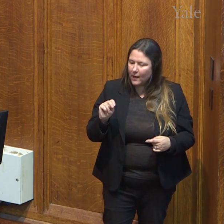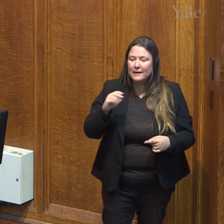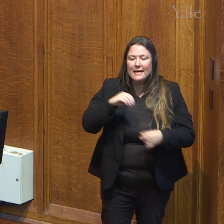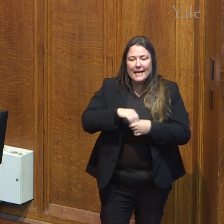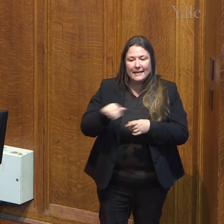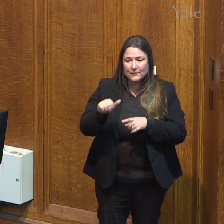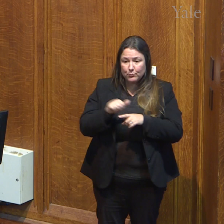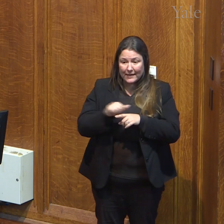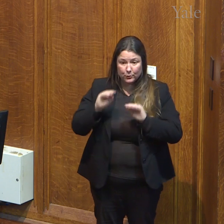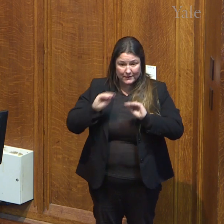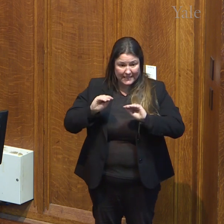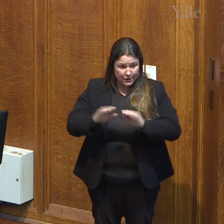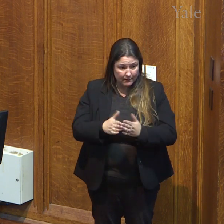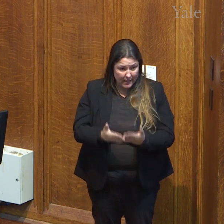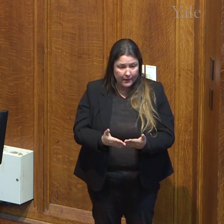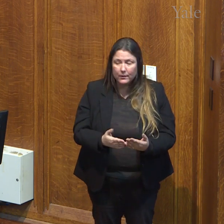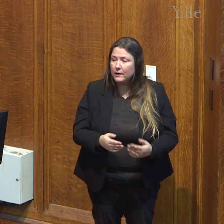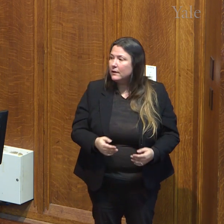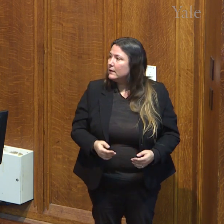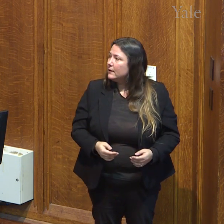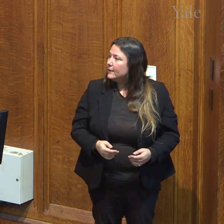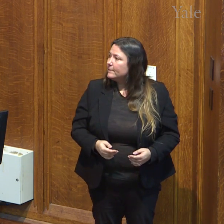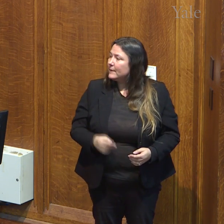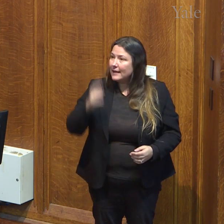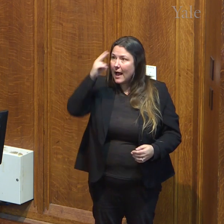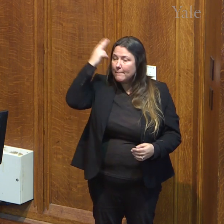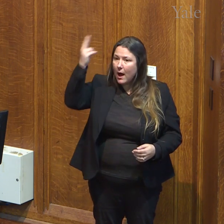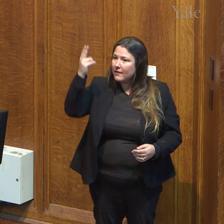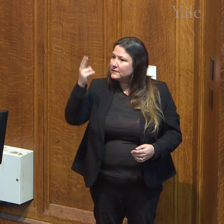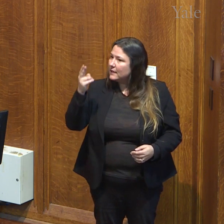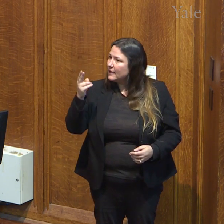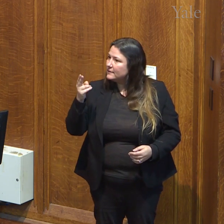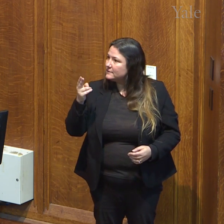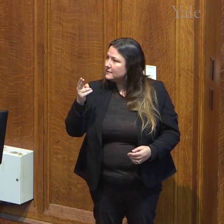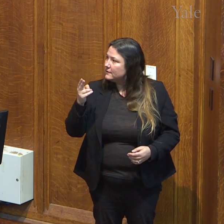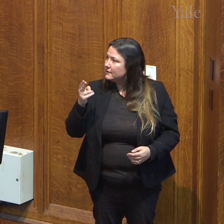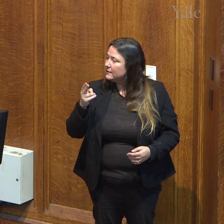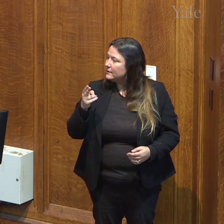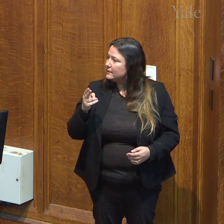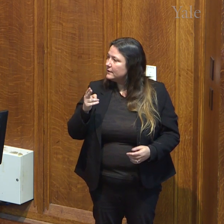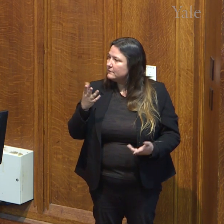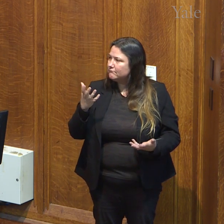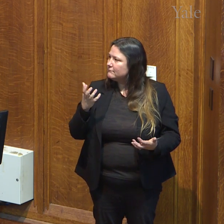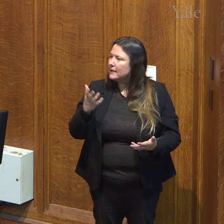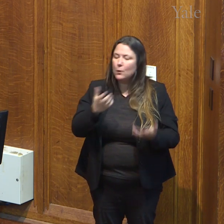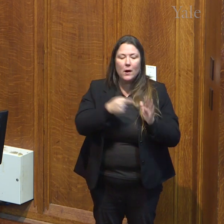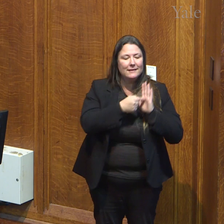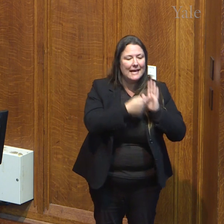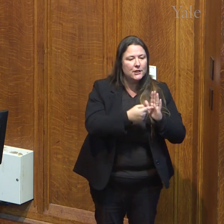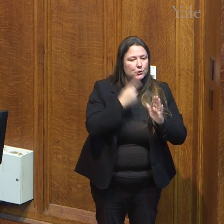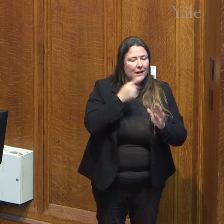hypothesized the case of a new student at Saint-Jacques in order to illustrate for parents and teachers